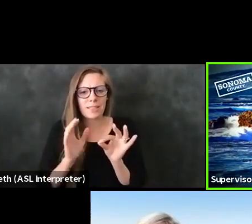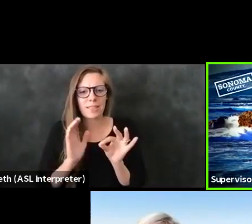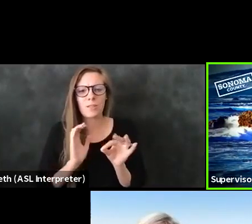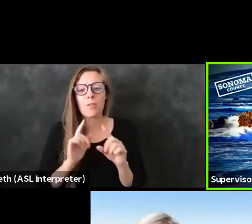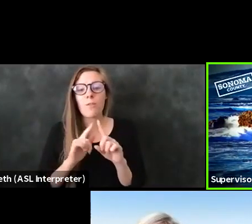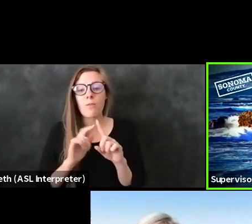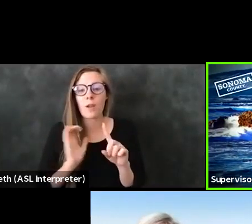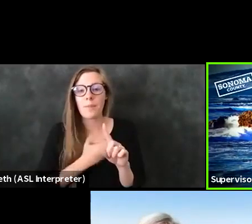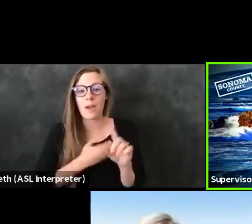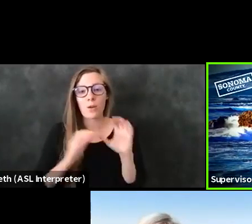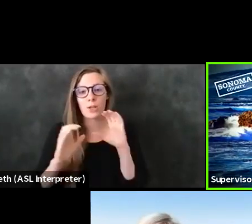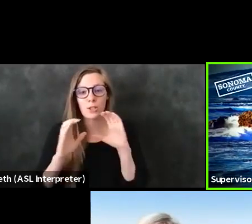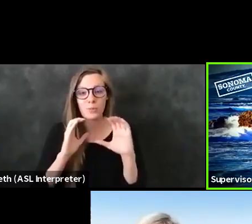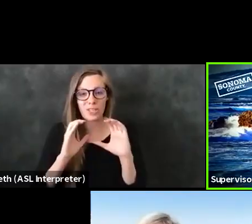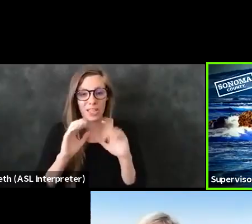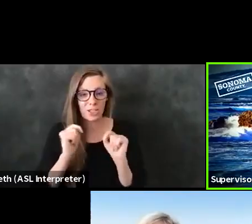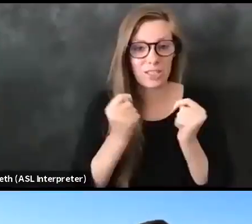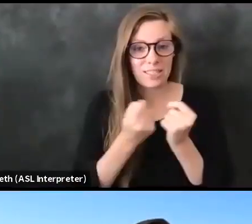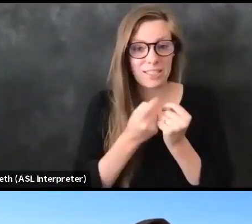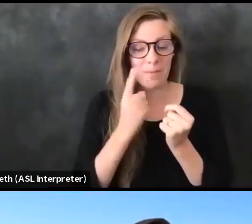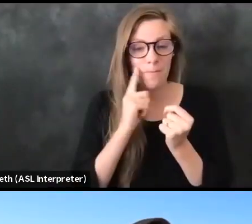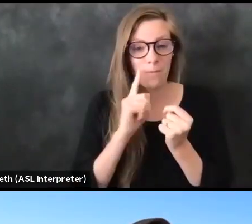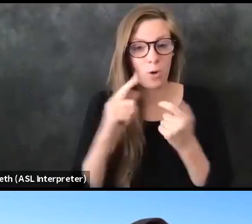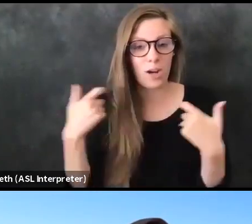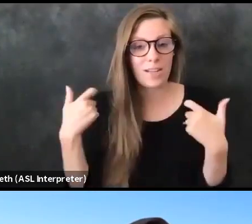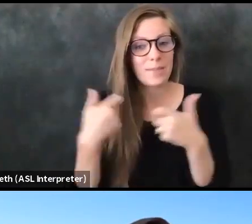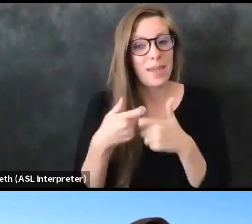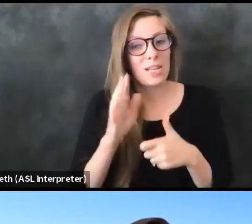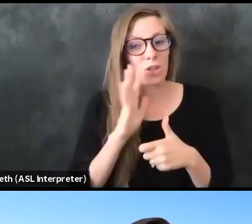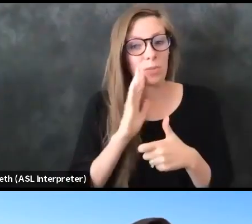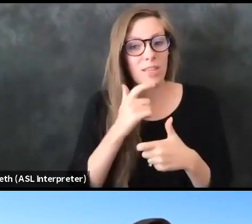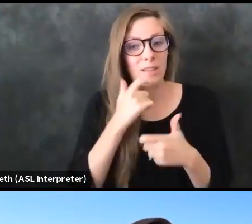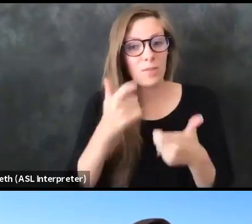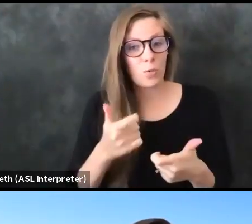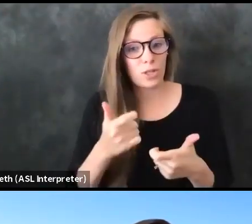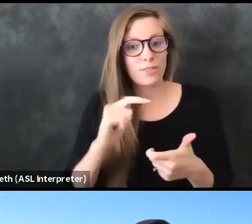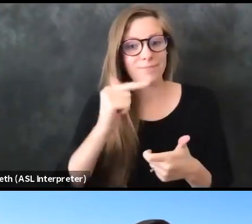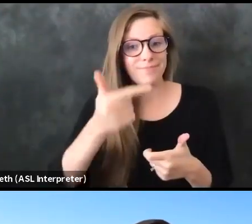from our communications team for our Spanish speaking viewers, Gilbert.